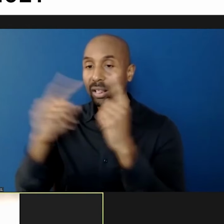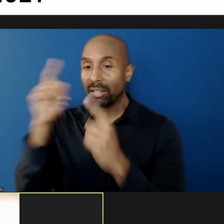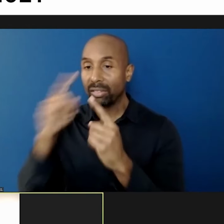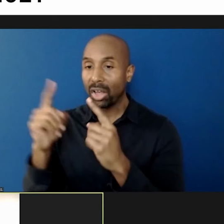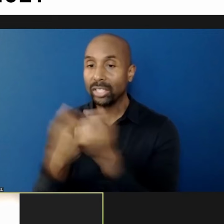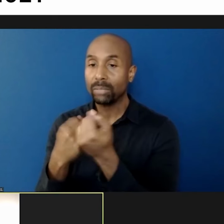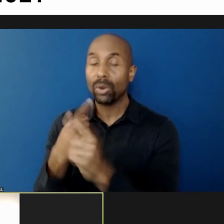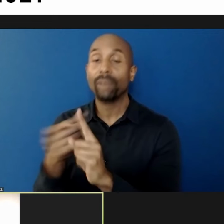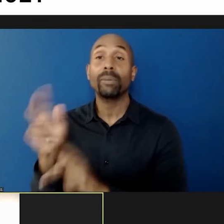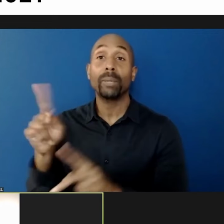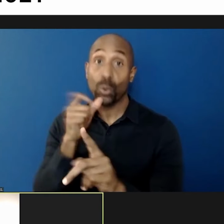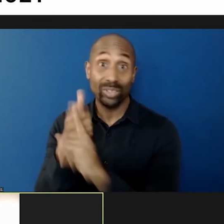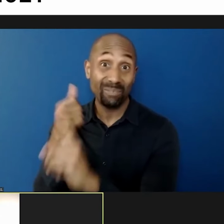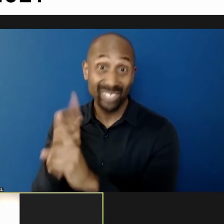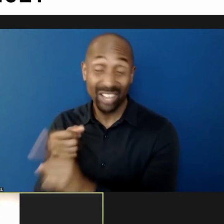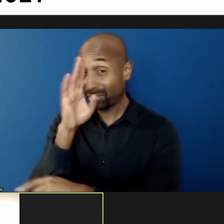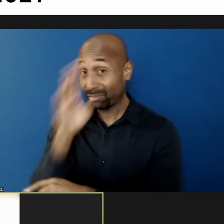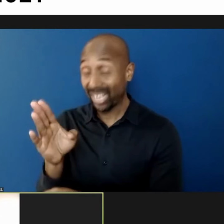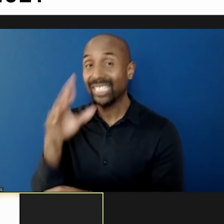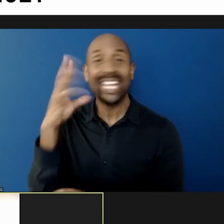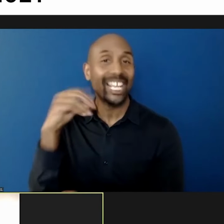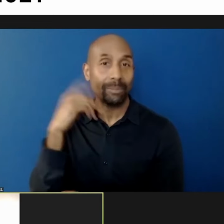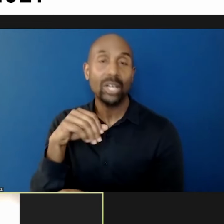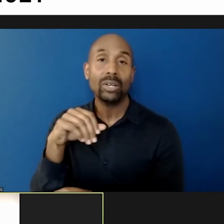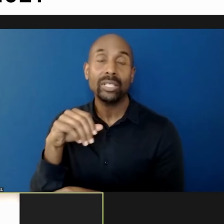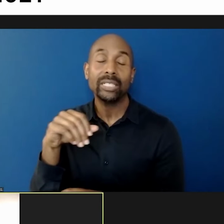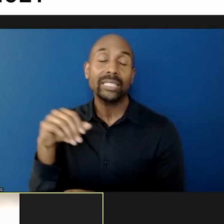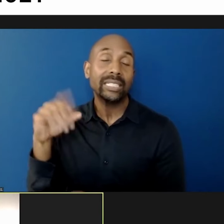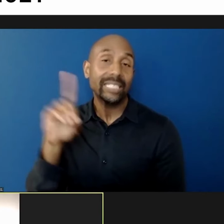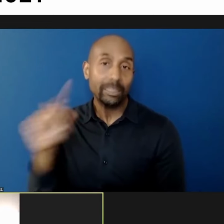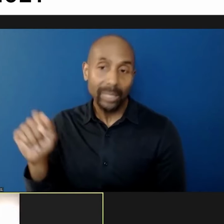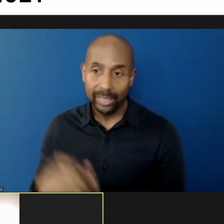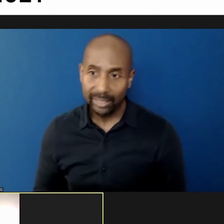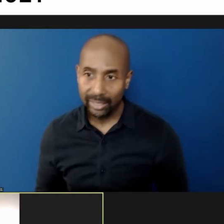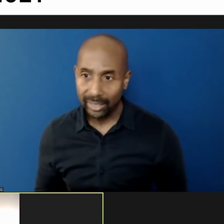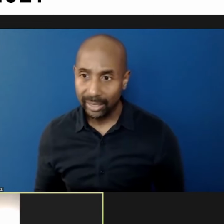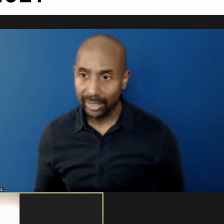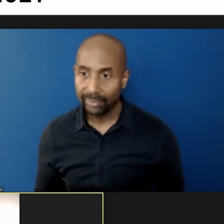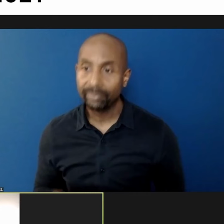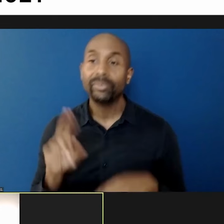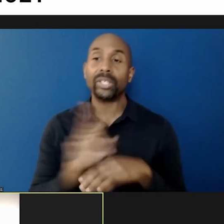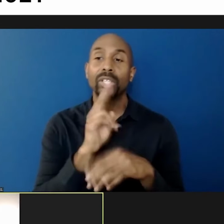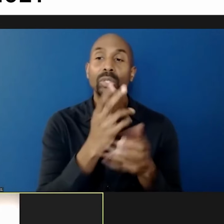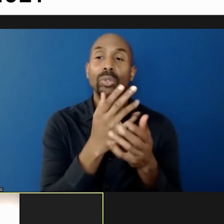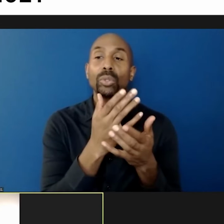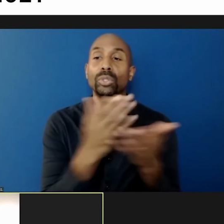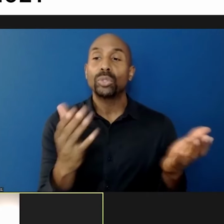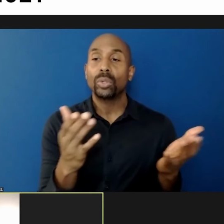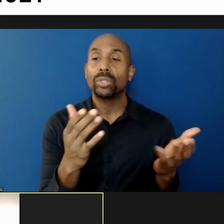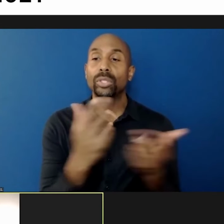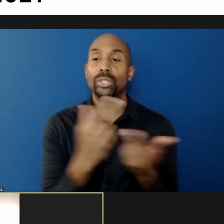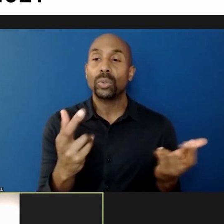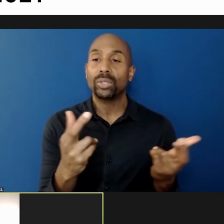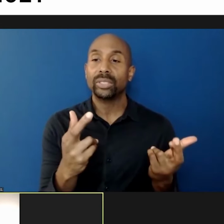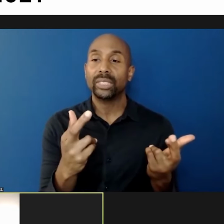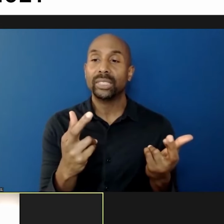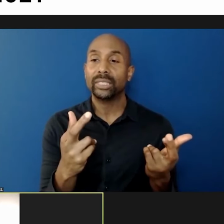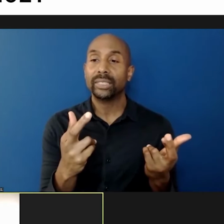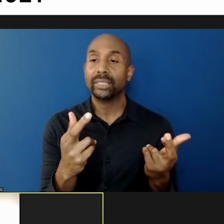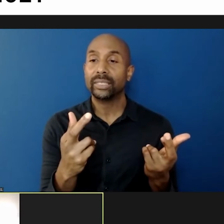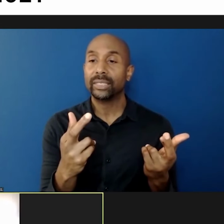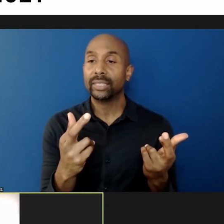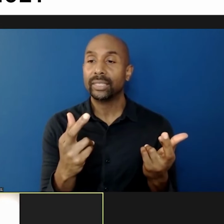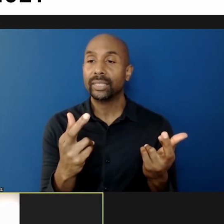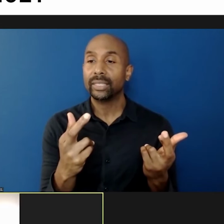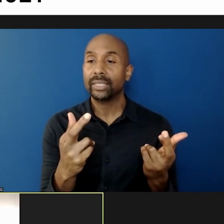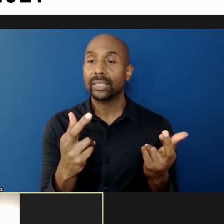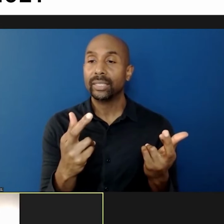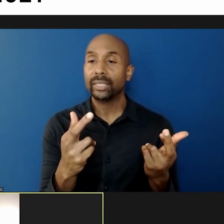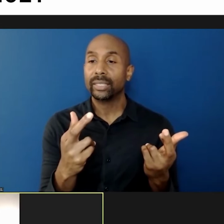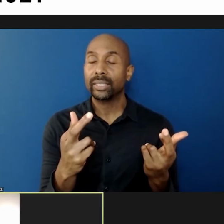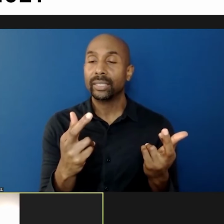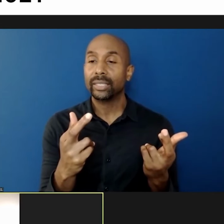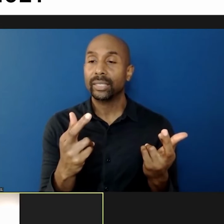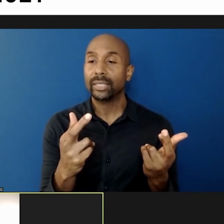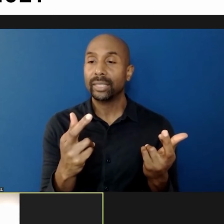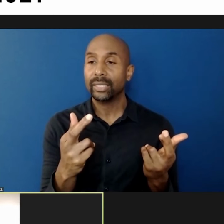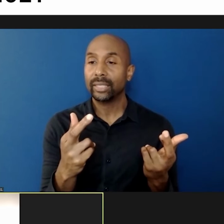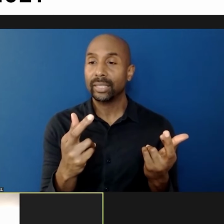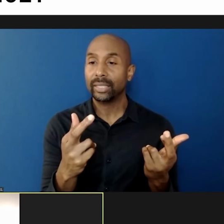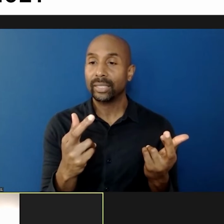right now, I see this building on from the other panelists, I see the importance of identifying